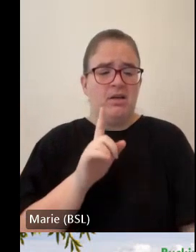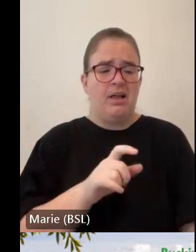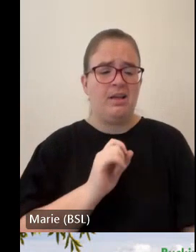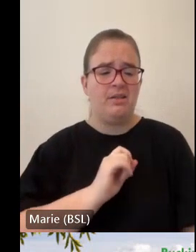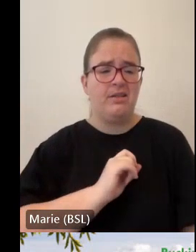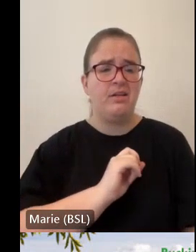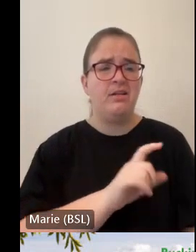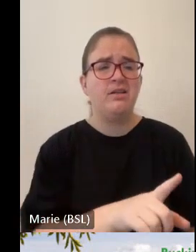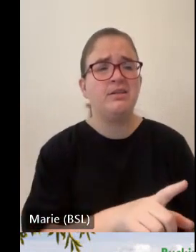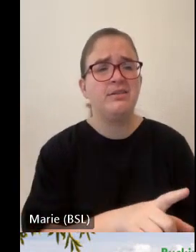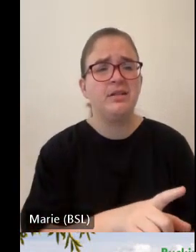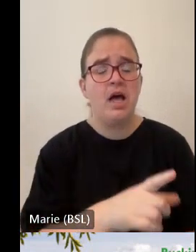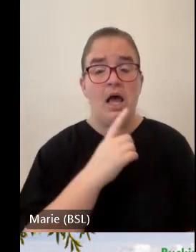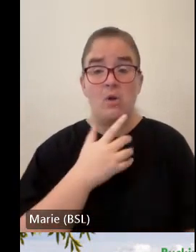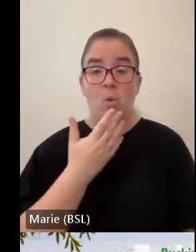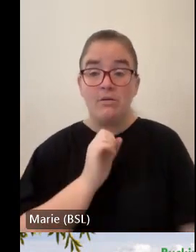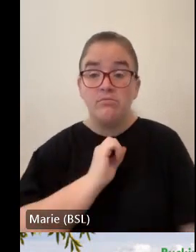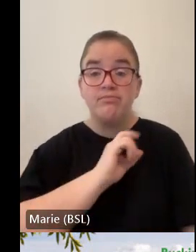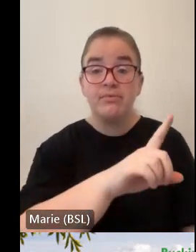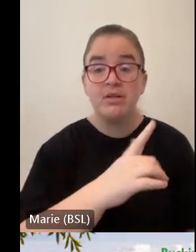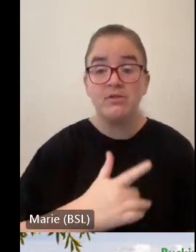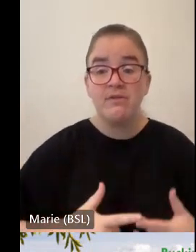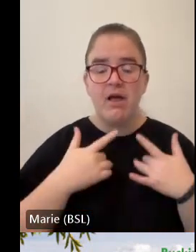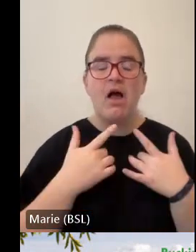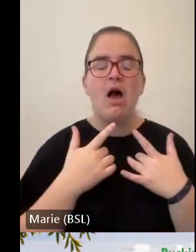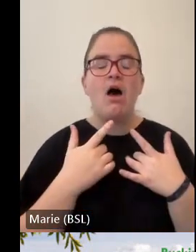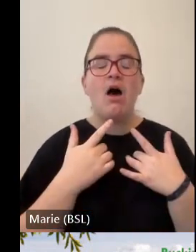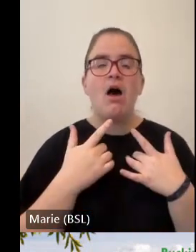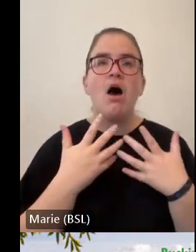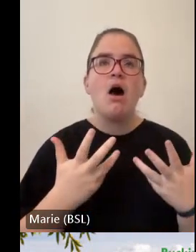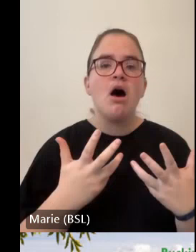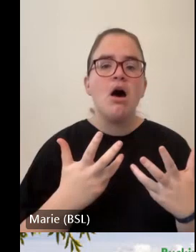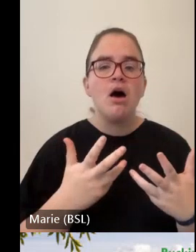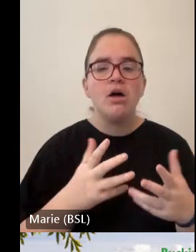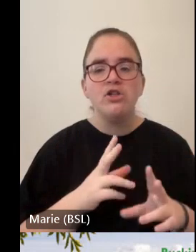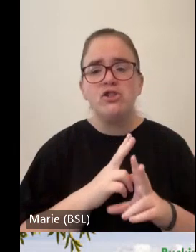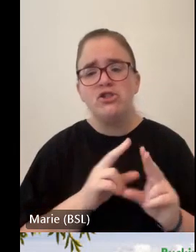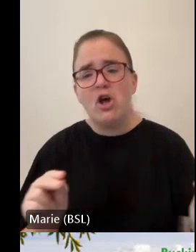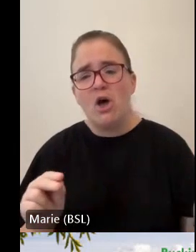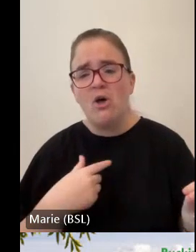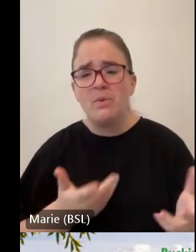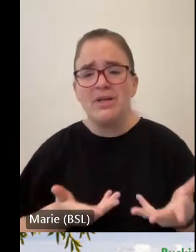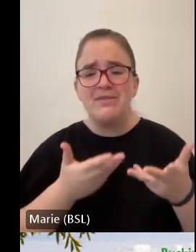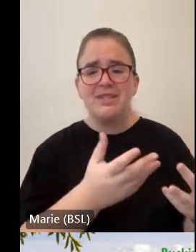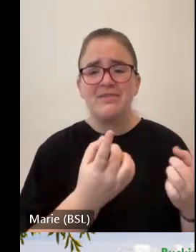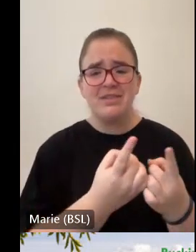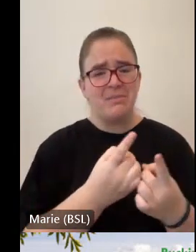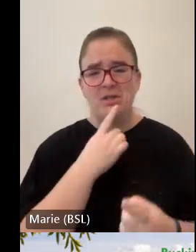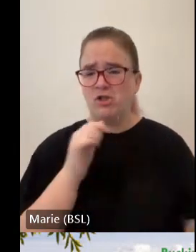information. It's only as soon as we've done it, we've perhaps might realize that that we've given away something that we shouldn't have done.